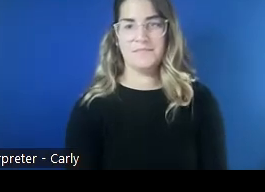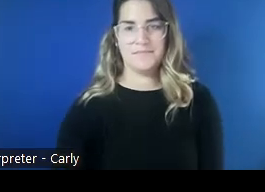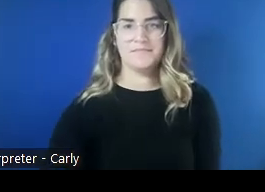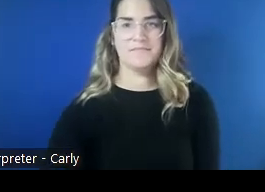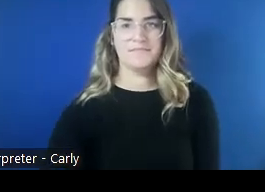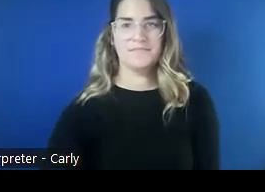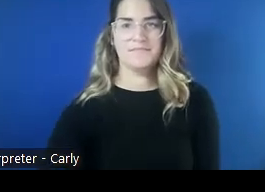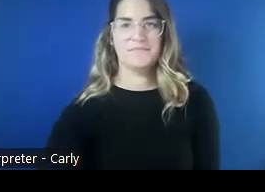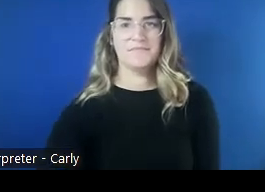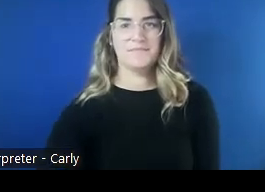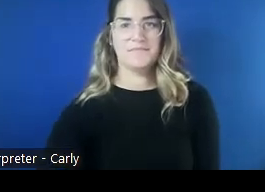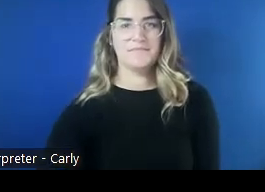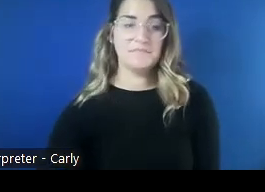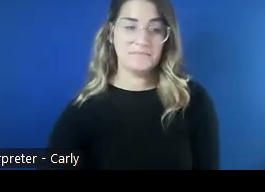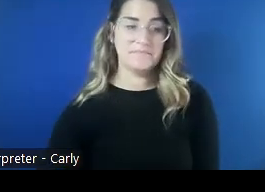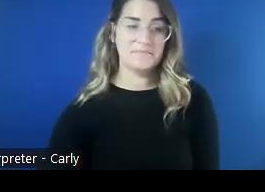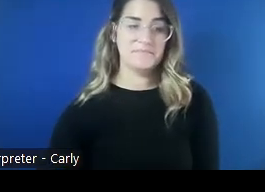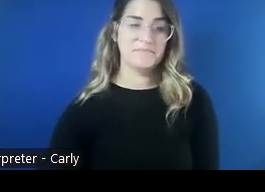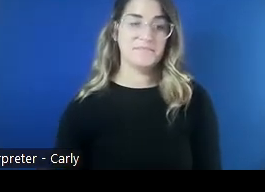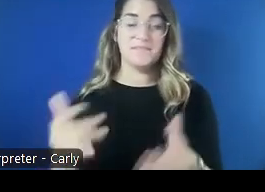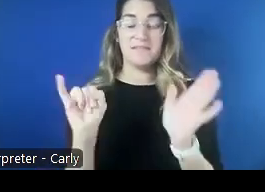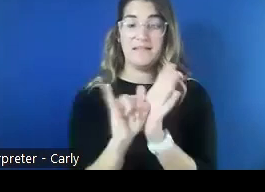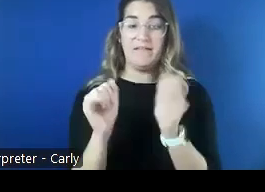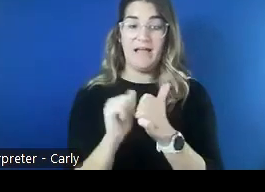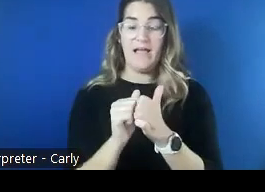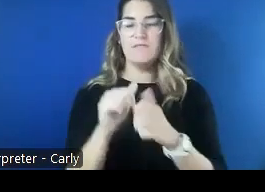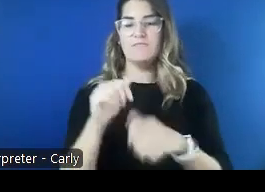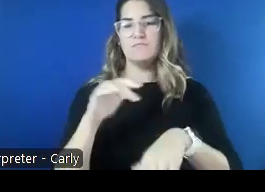is through screening so I'm going to talk about some of the screening uh that we do